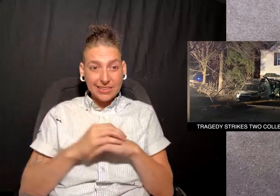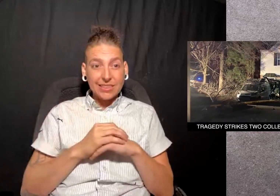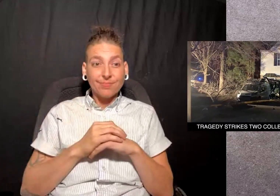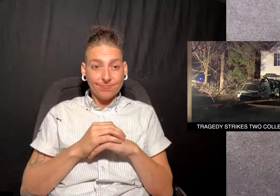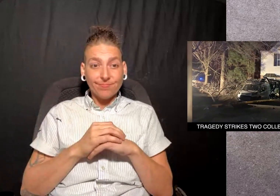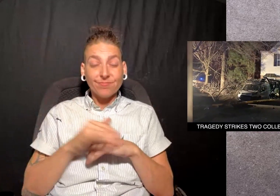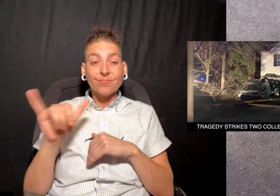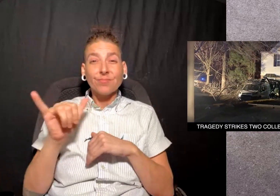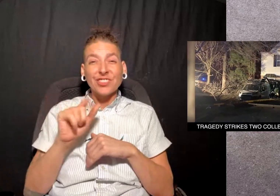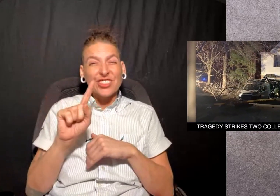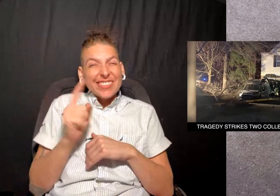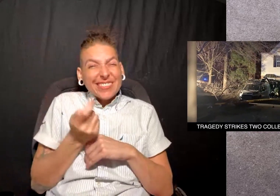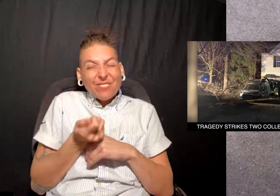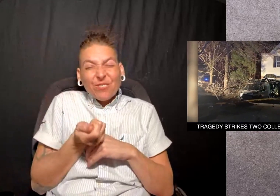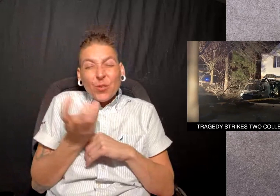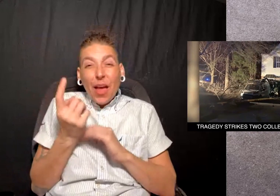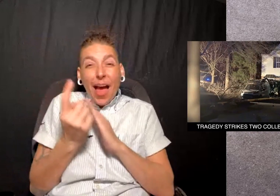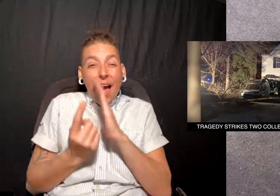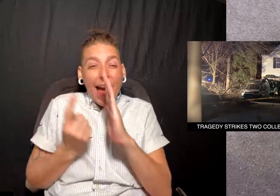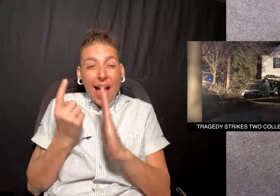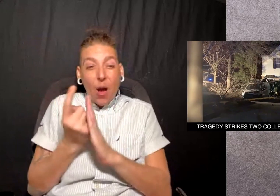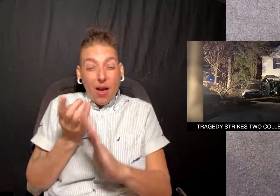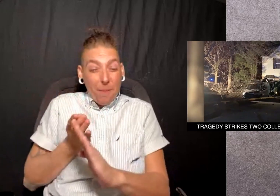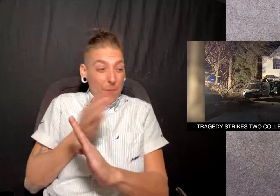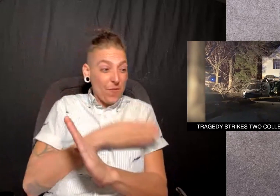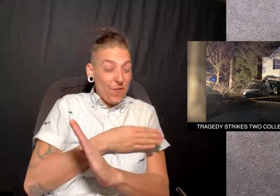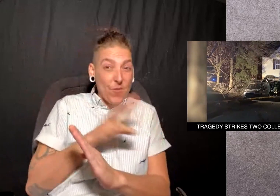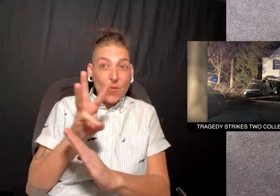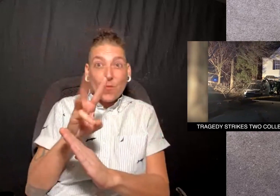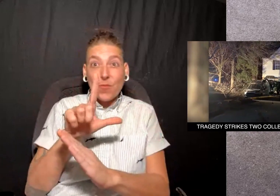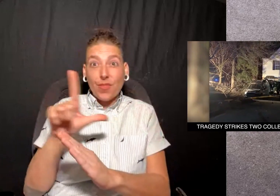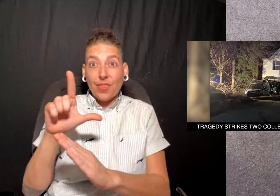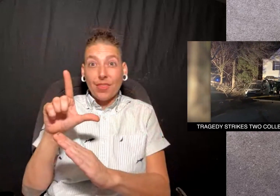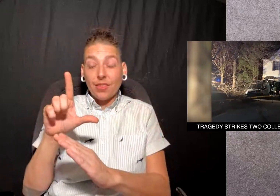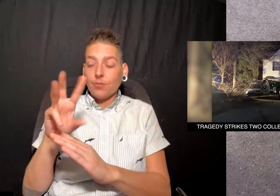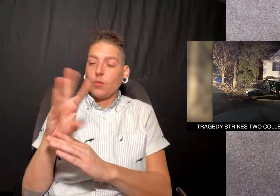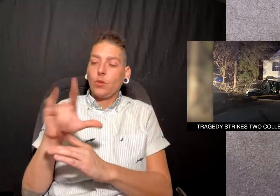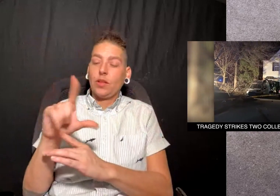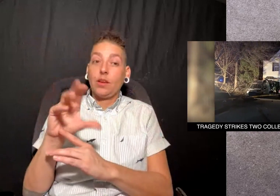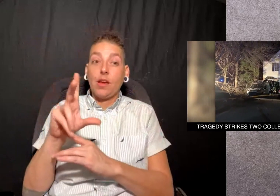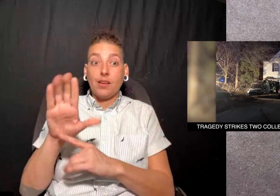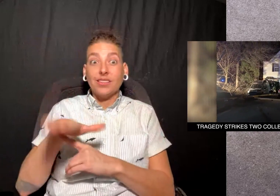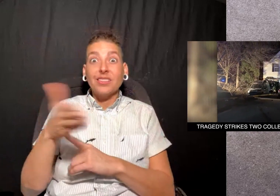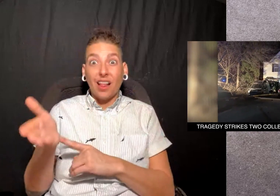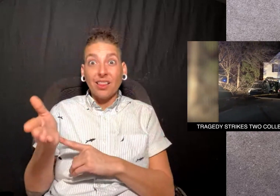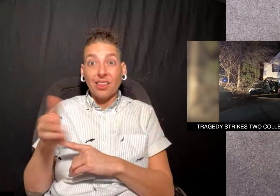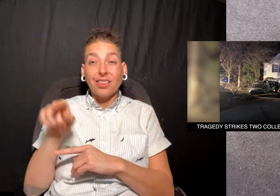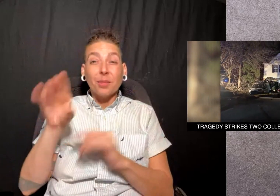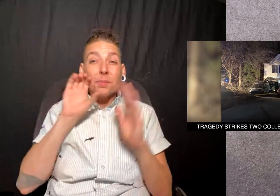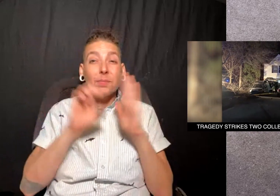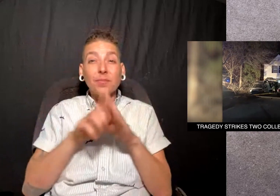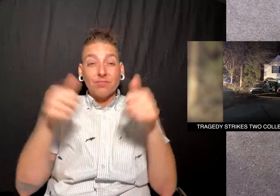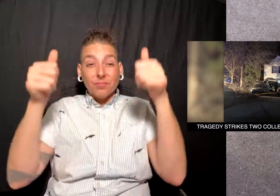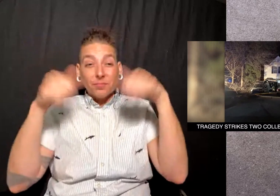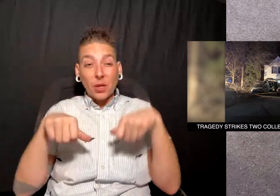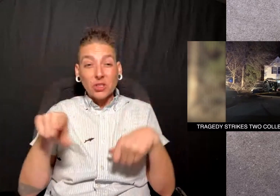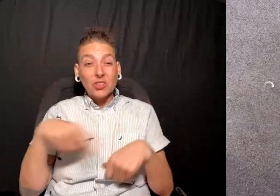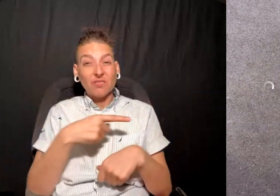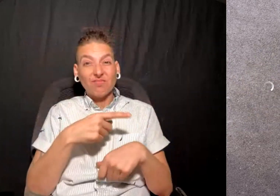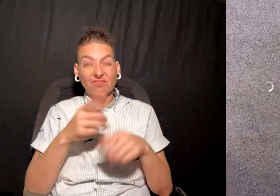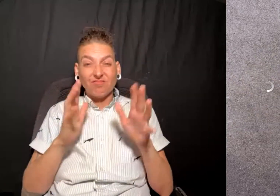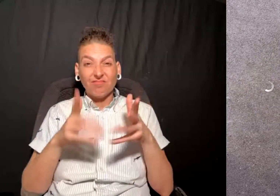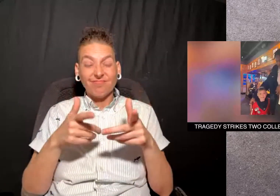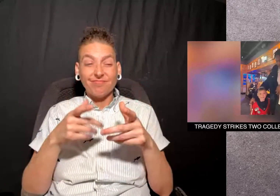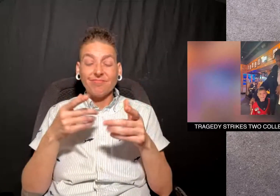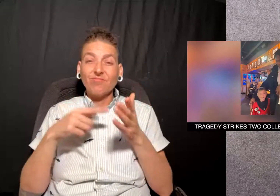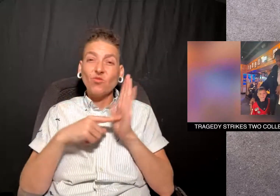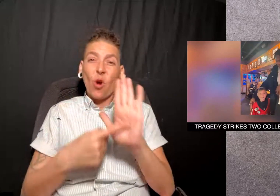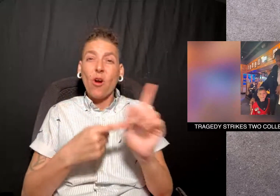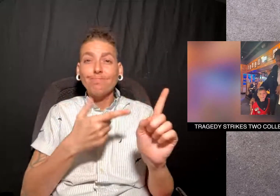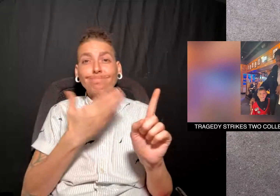and several trees and just a few hours after his death this picture was posted